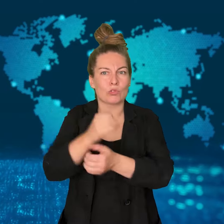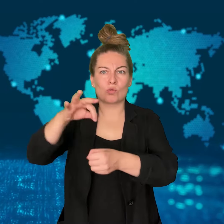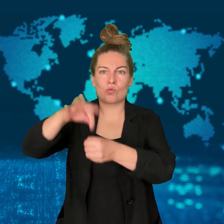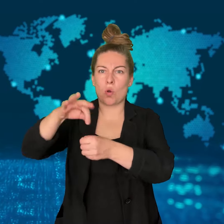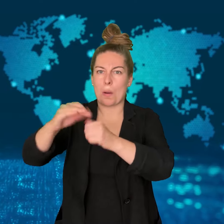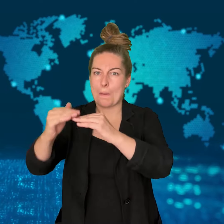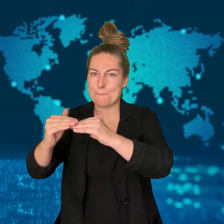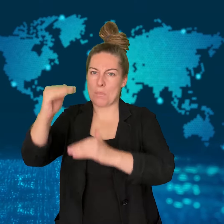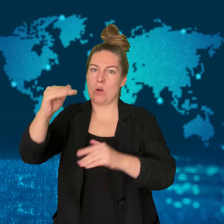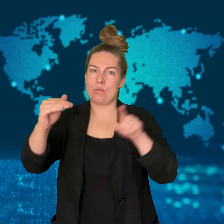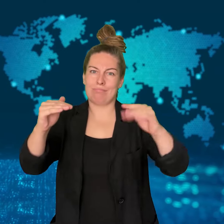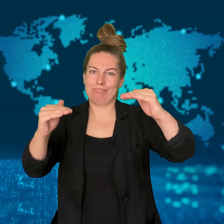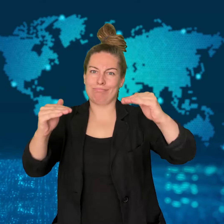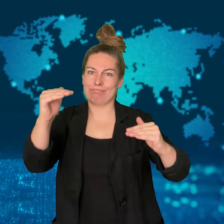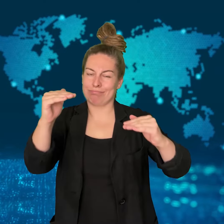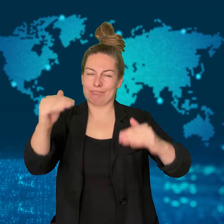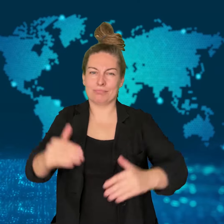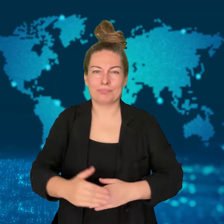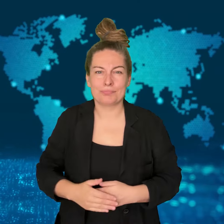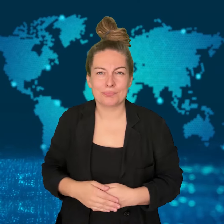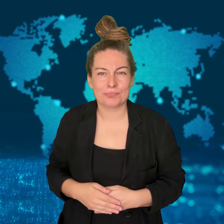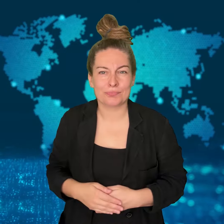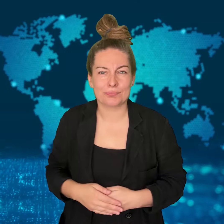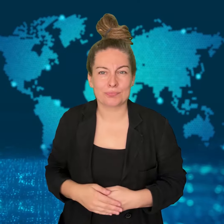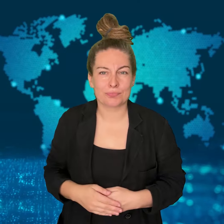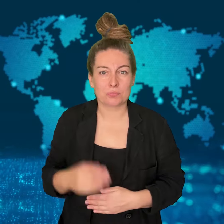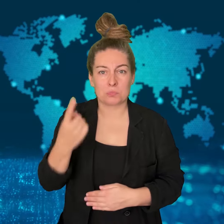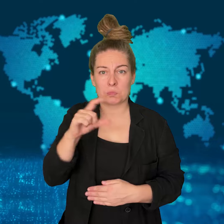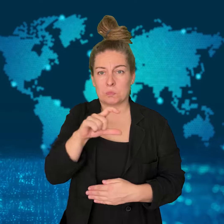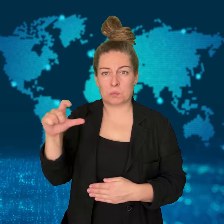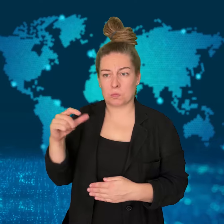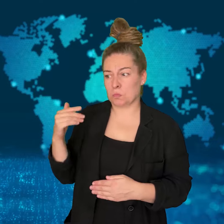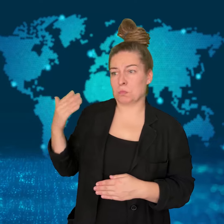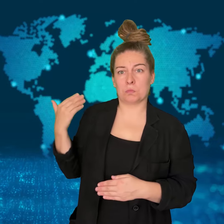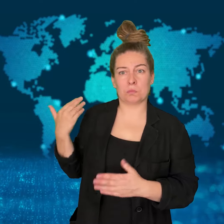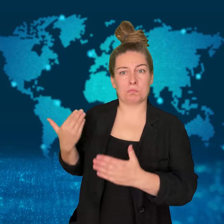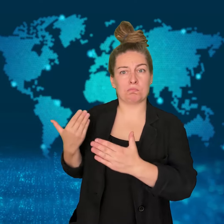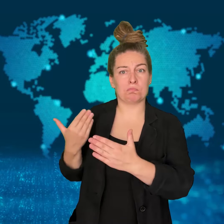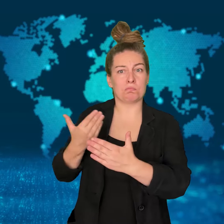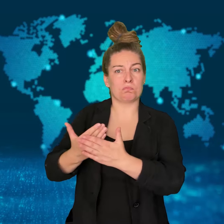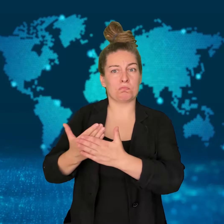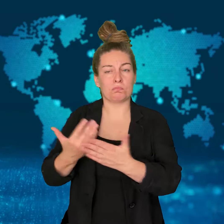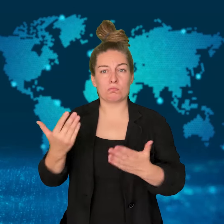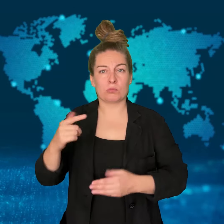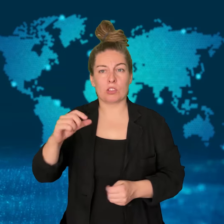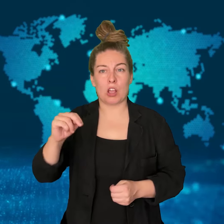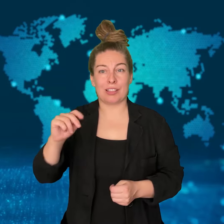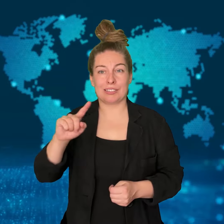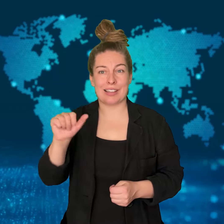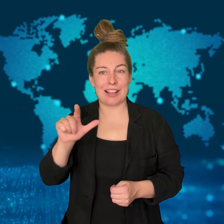the country's voting machine, they showed GonzÃ¡lez had twice as many votes.